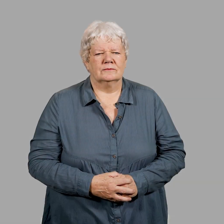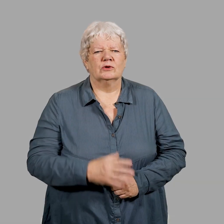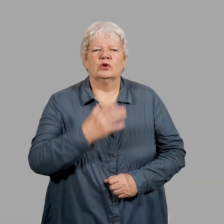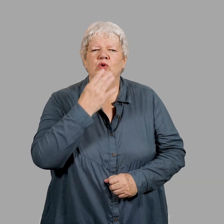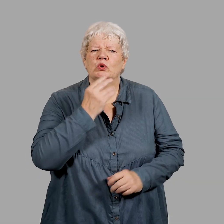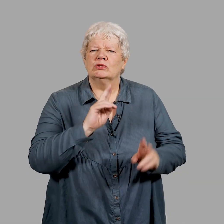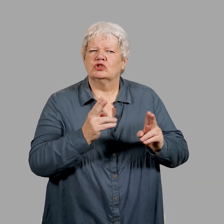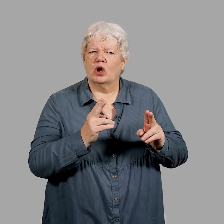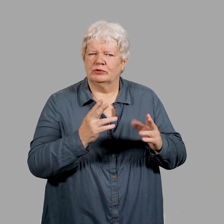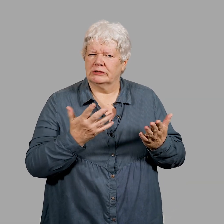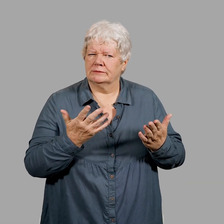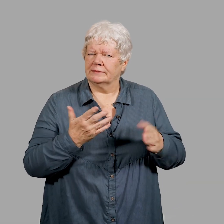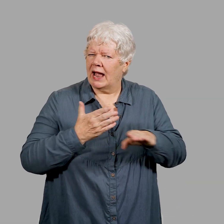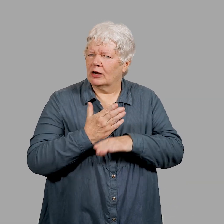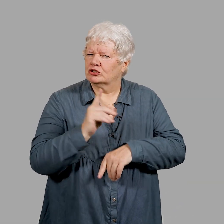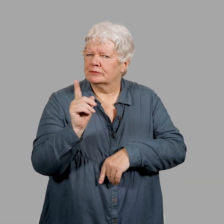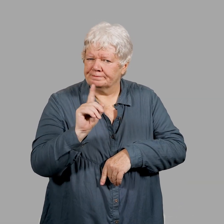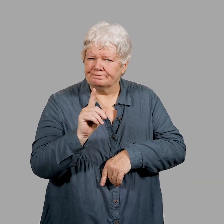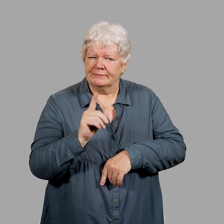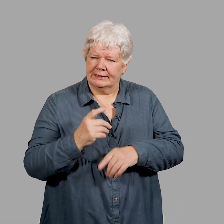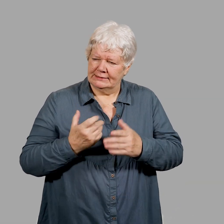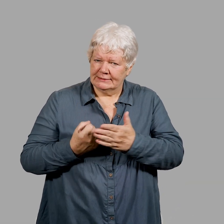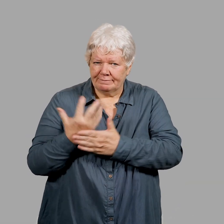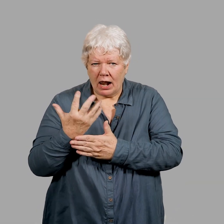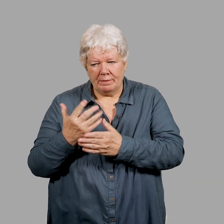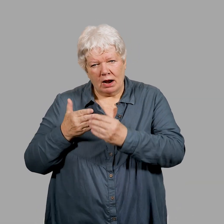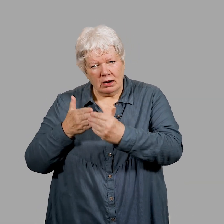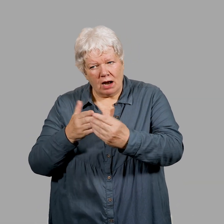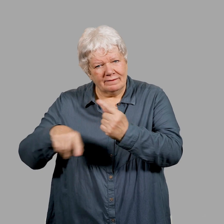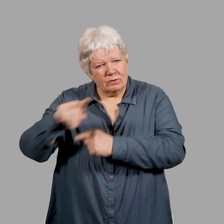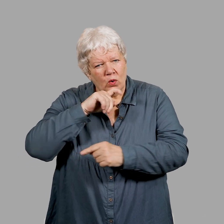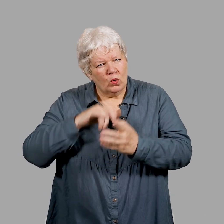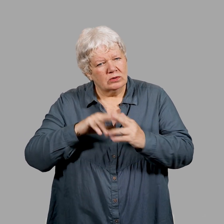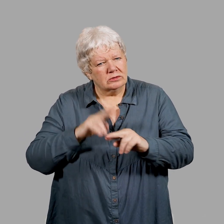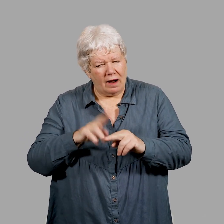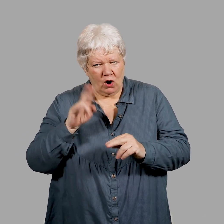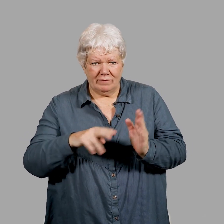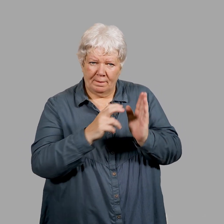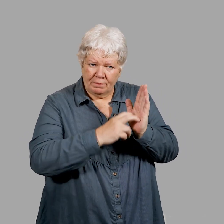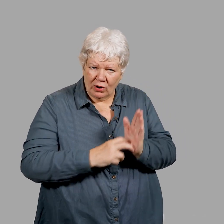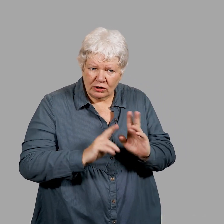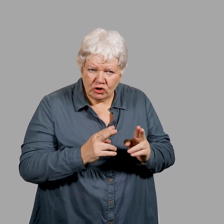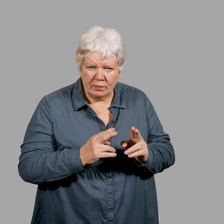Action: Develop staff guidance on booking interpreters